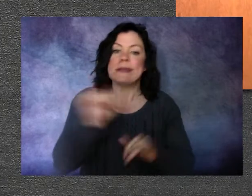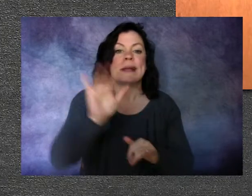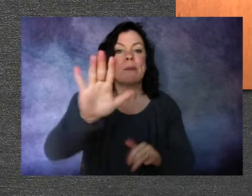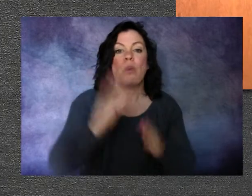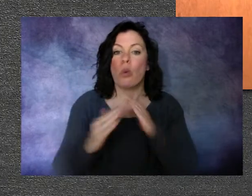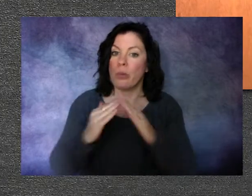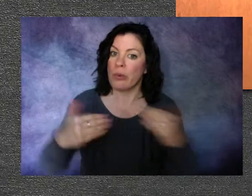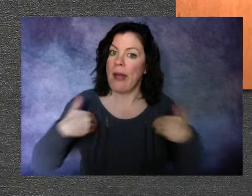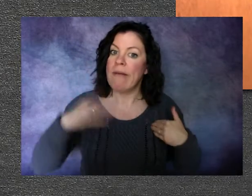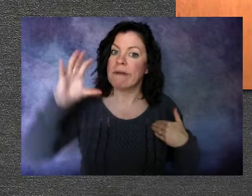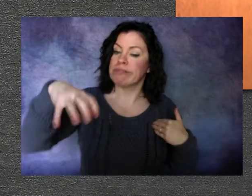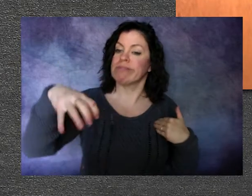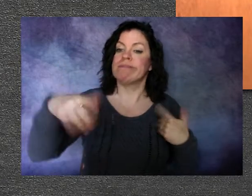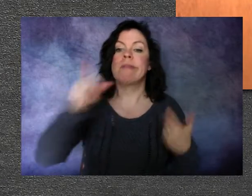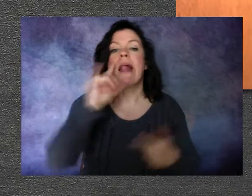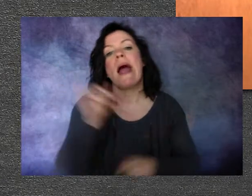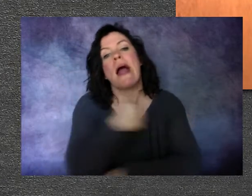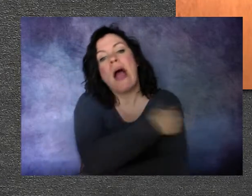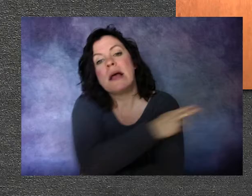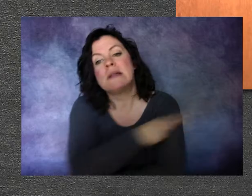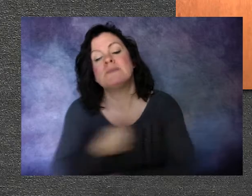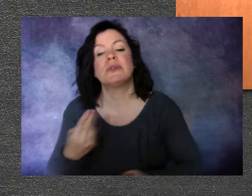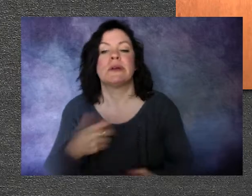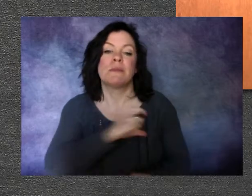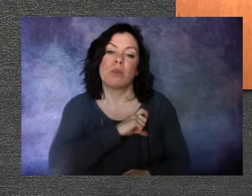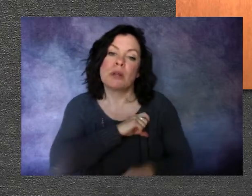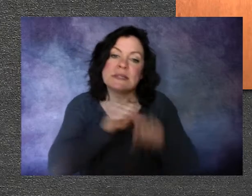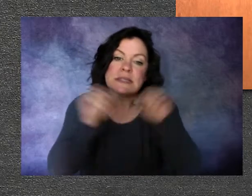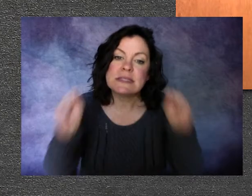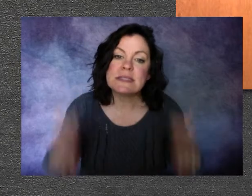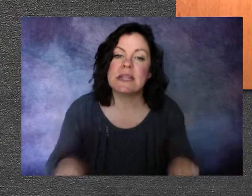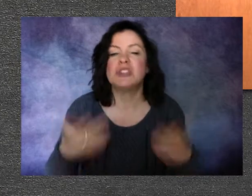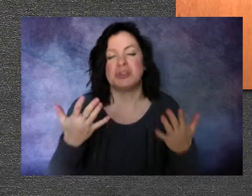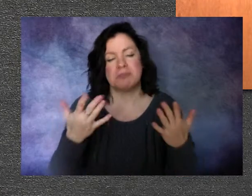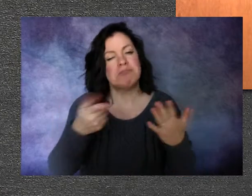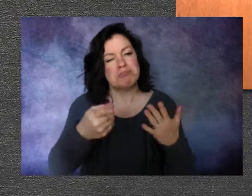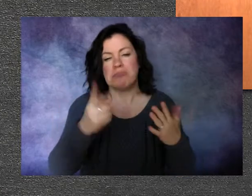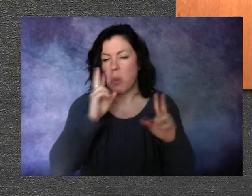I dunno. We're going to have to check it out, but would you, friends, like to play this game with me?